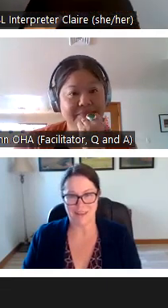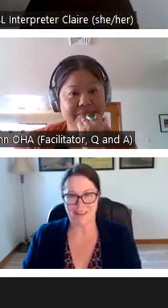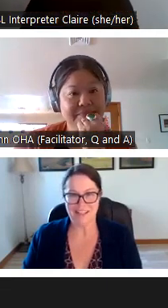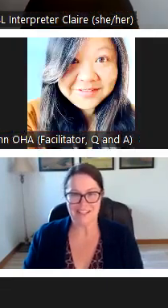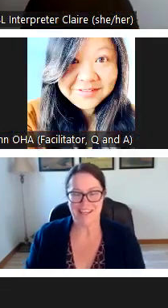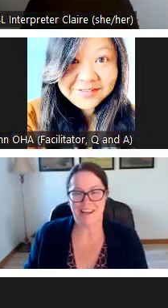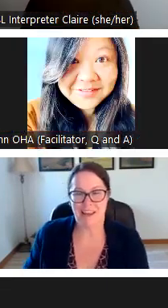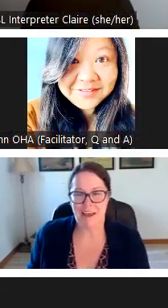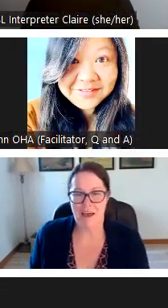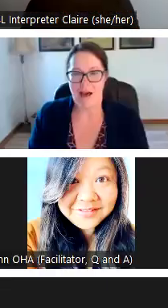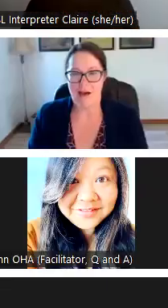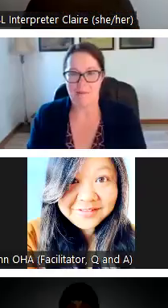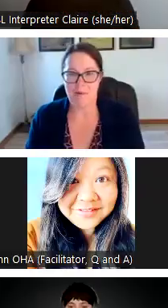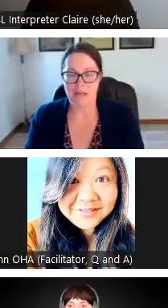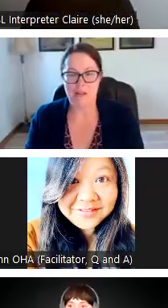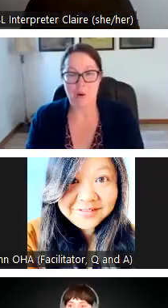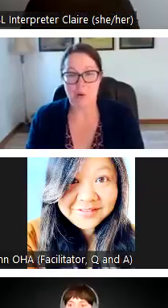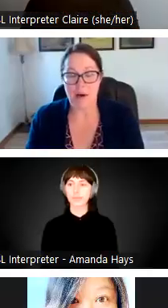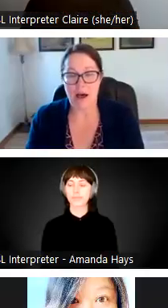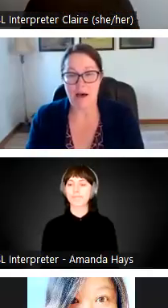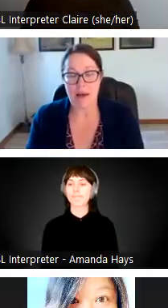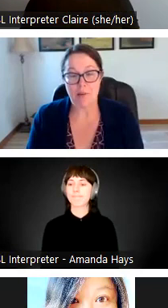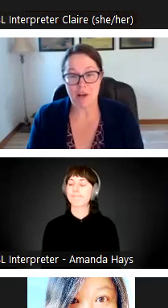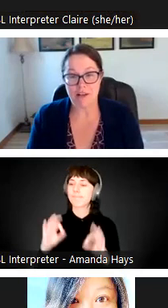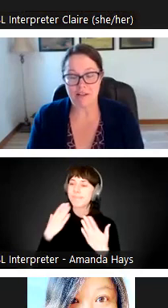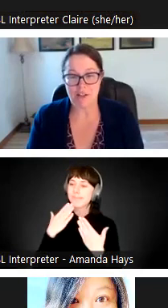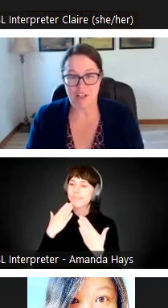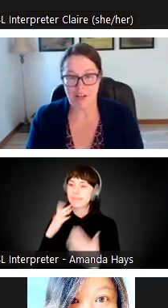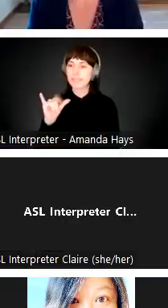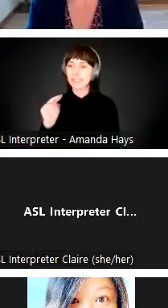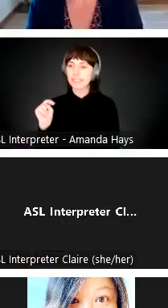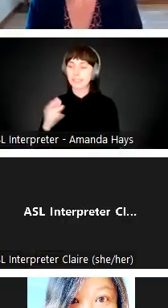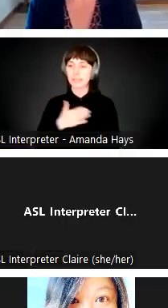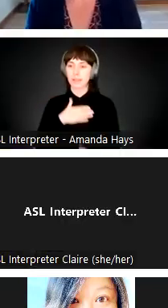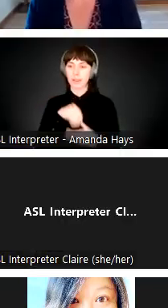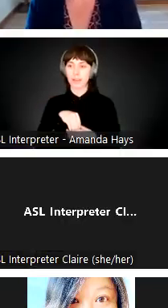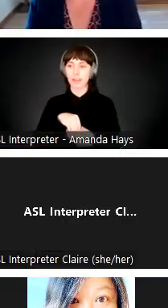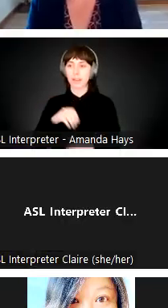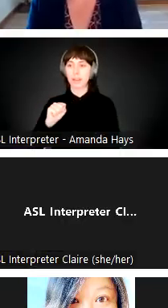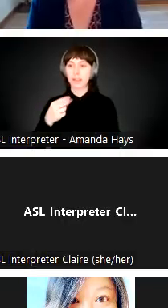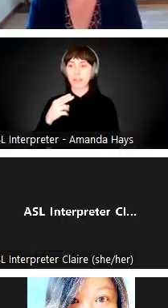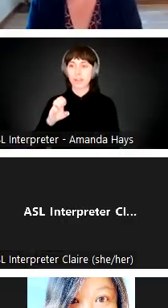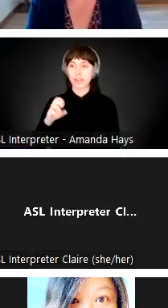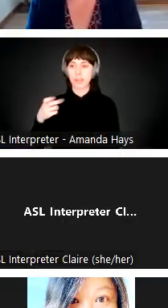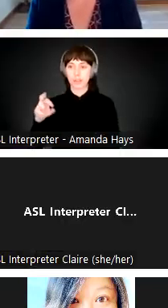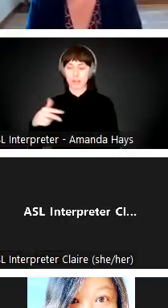Thanks, Lynn. So, my pronouns are she and her, I'm